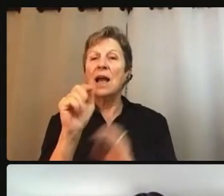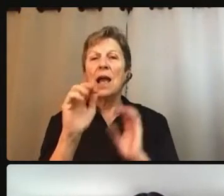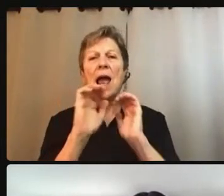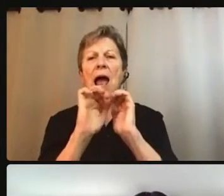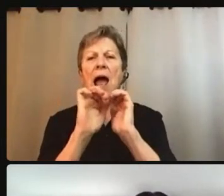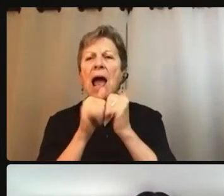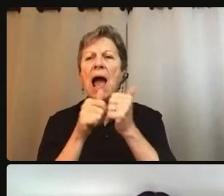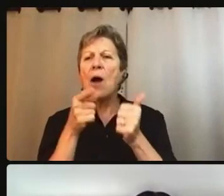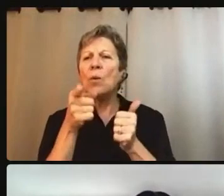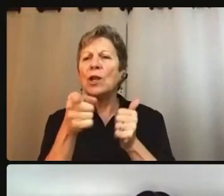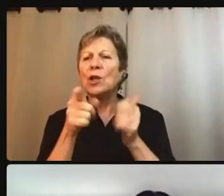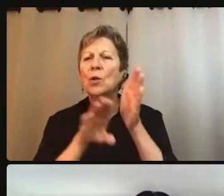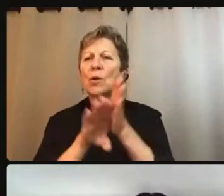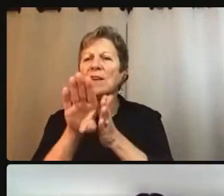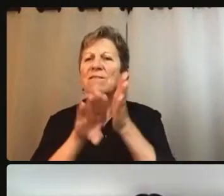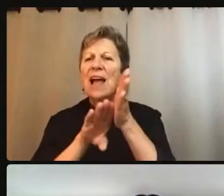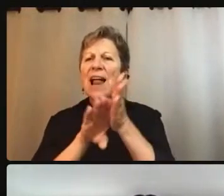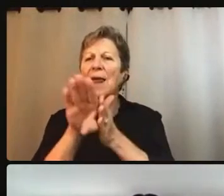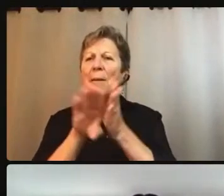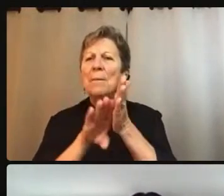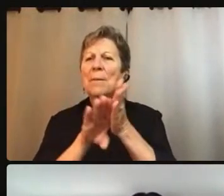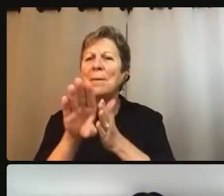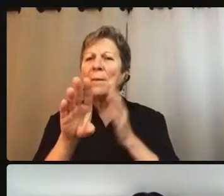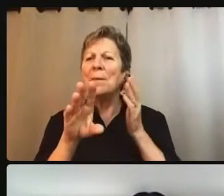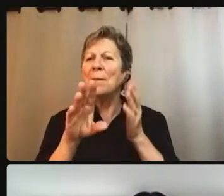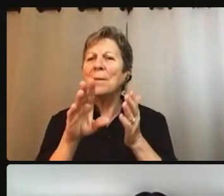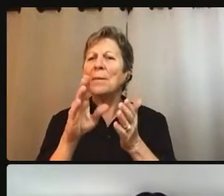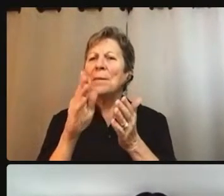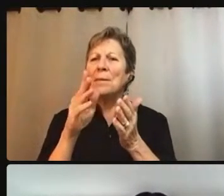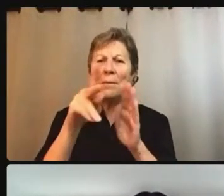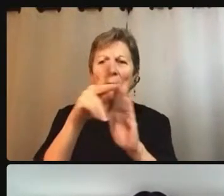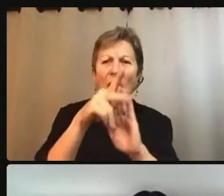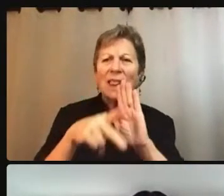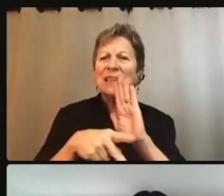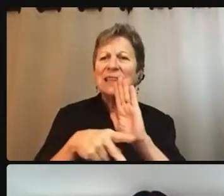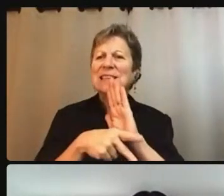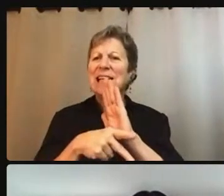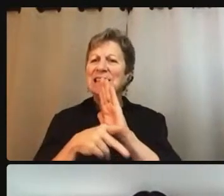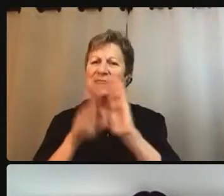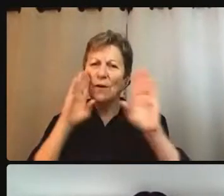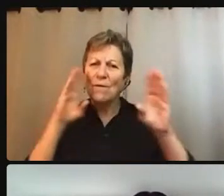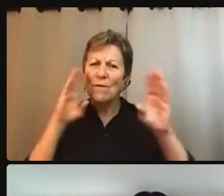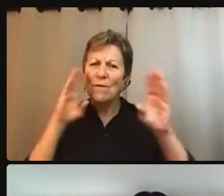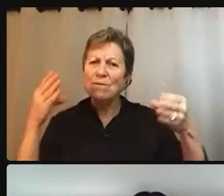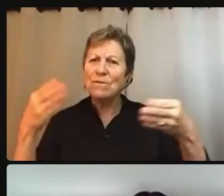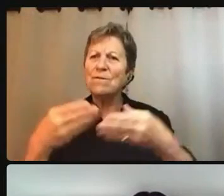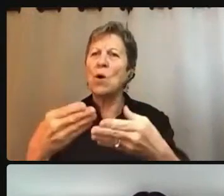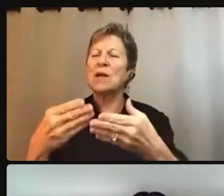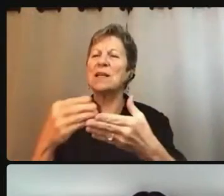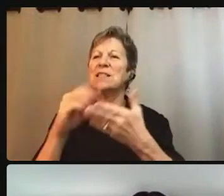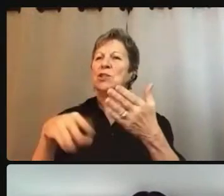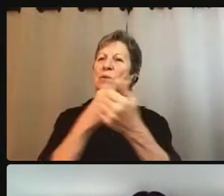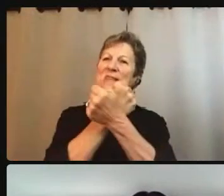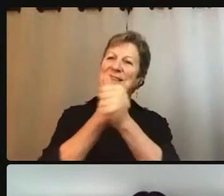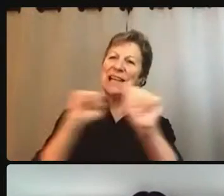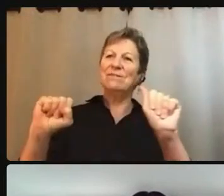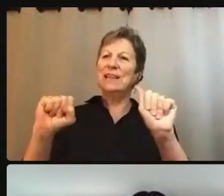SO NEXT QUESTION USING AVAILABLE DATA, HOW WOULD YOU